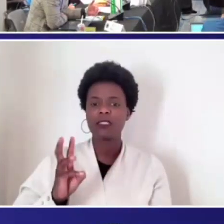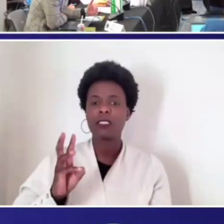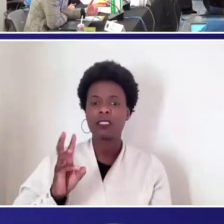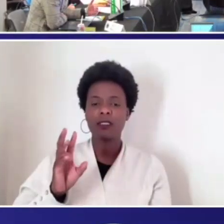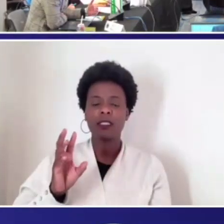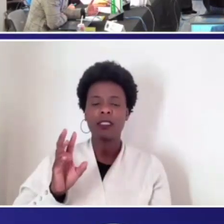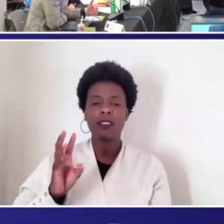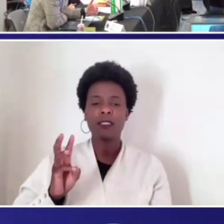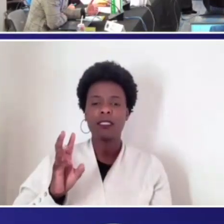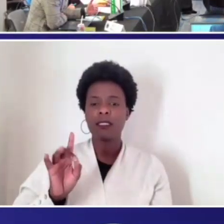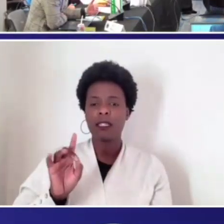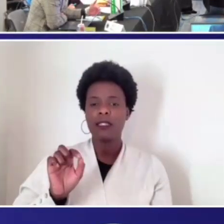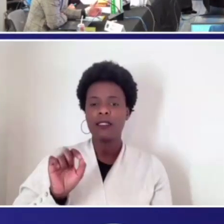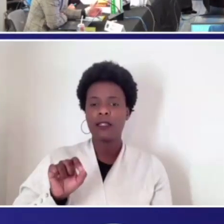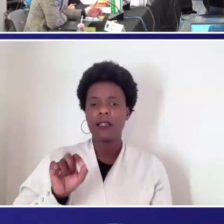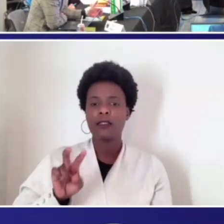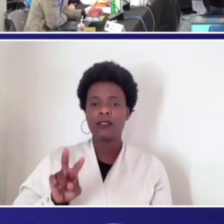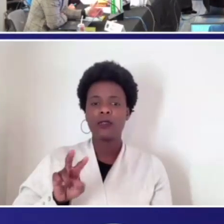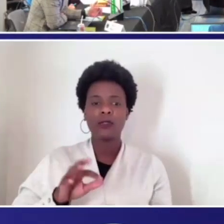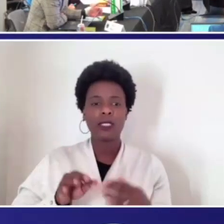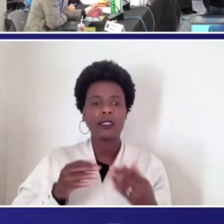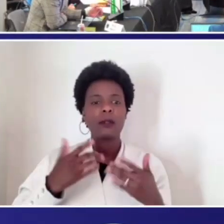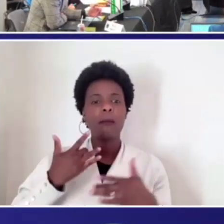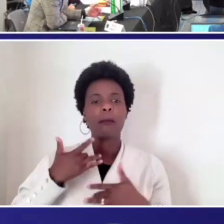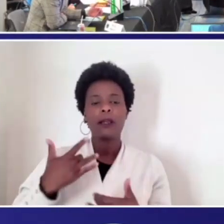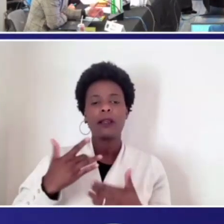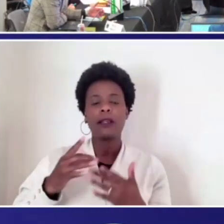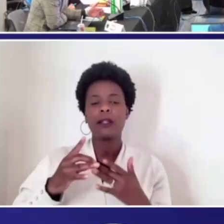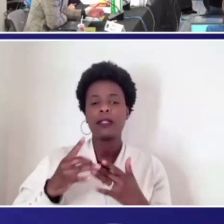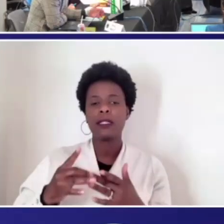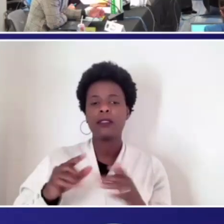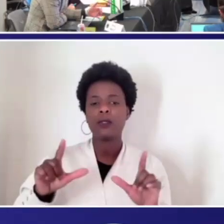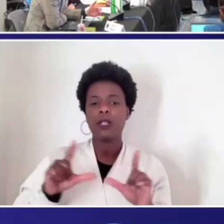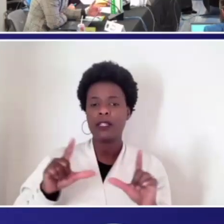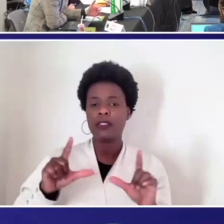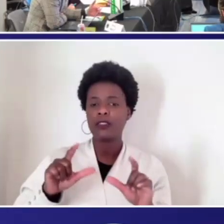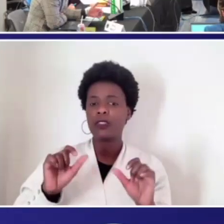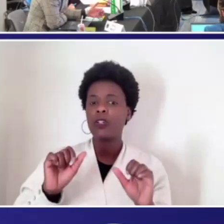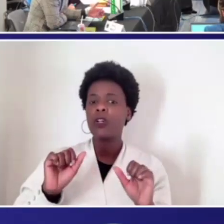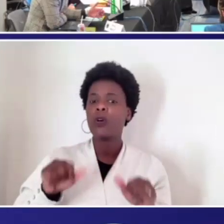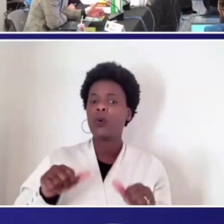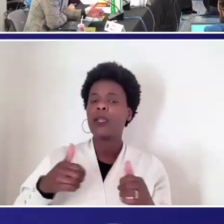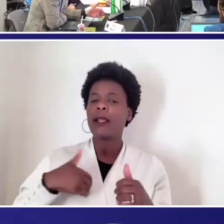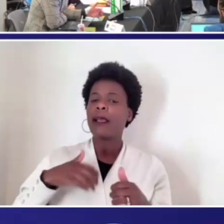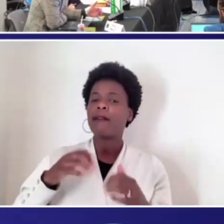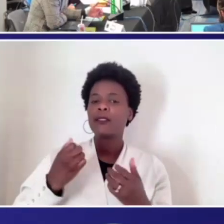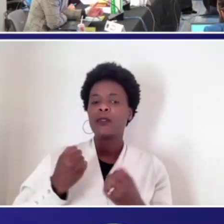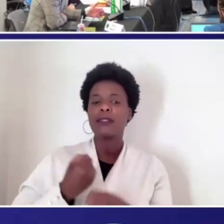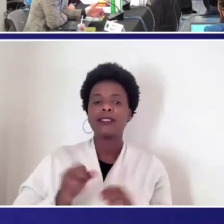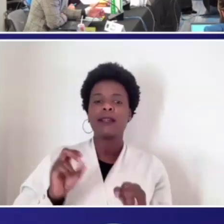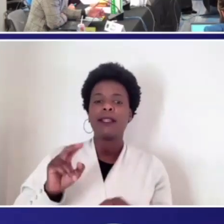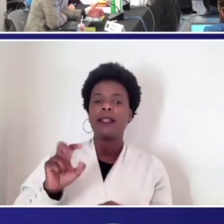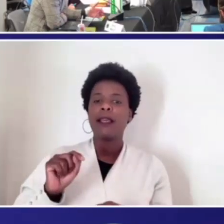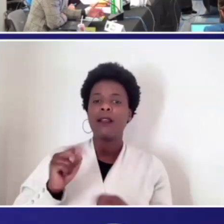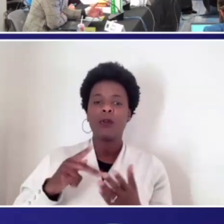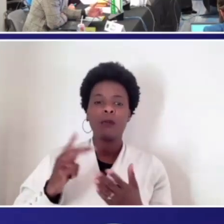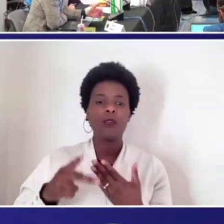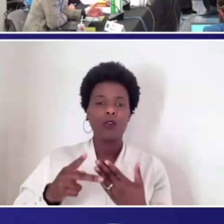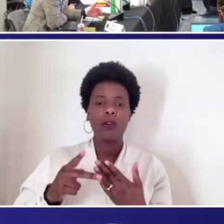would to put a safety net on the programs that only do licensure, so the non-research degrees. But the vast majority of clinical psych,